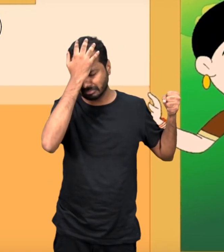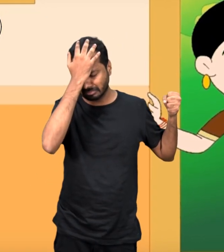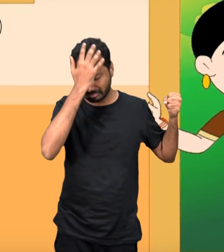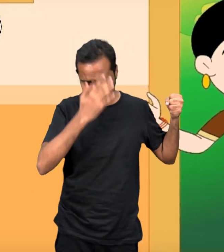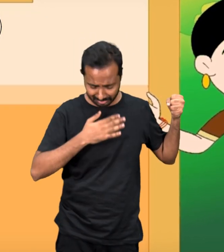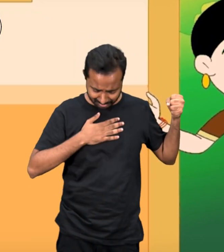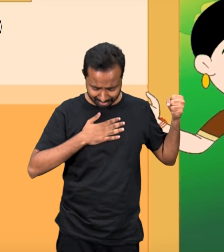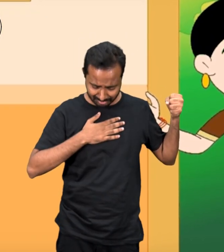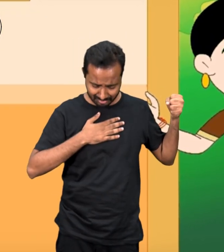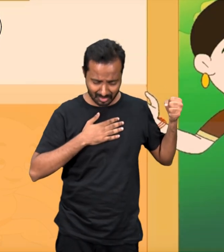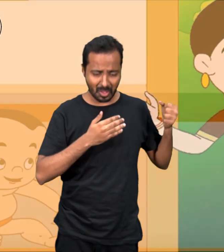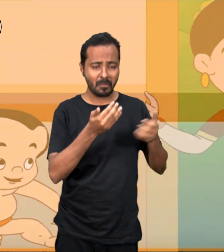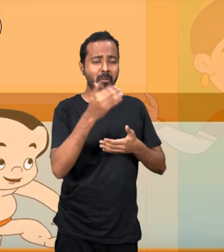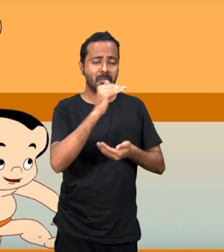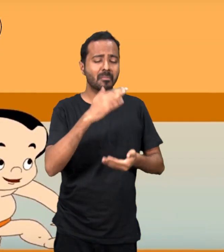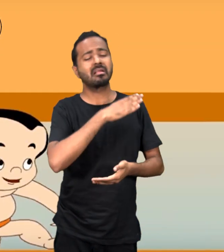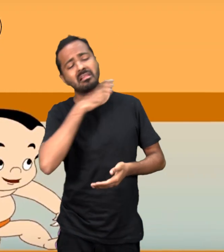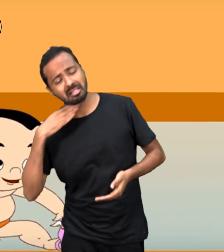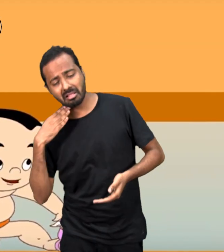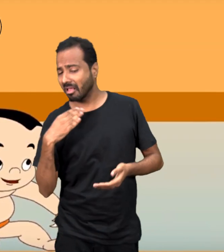Oh My God! What a blunder i did.